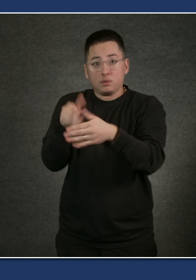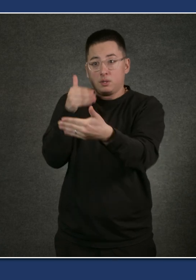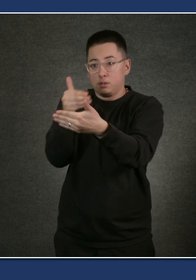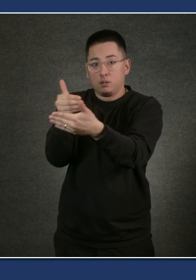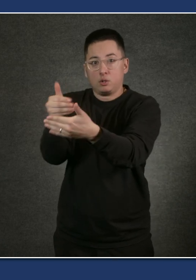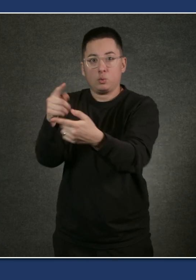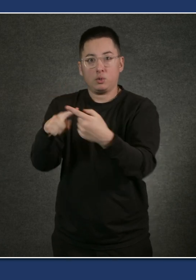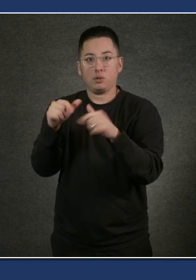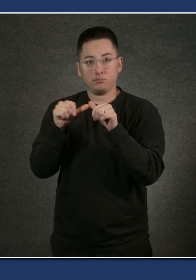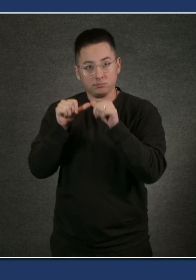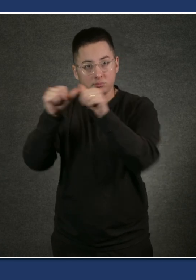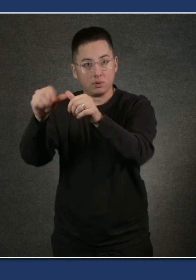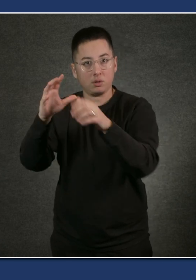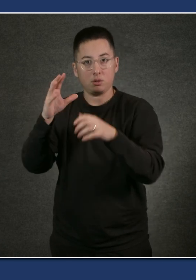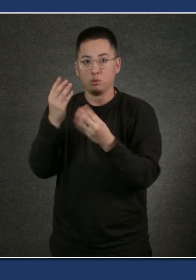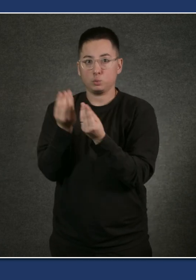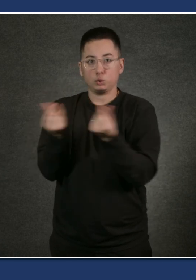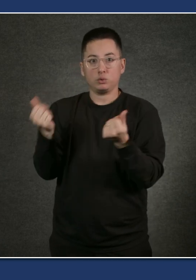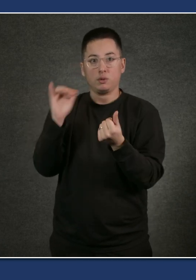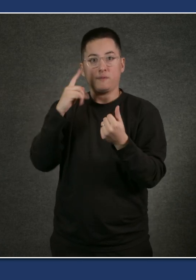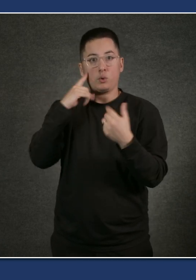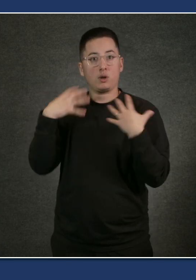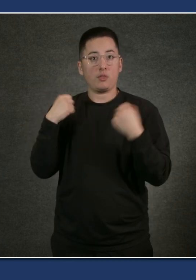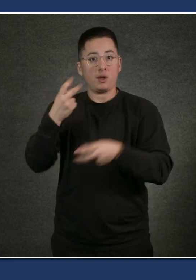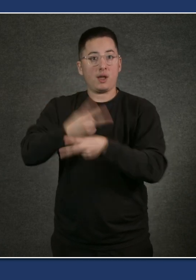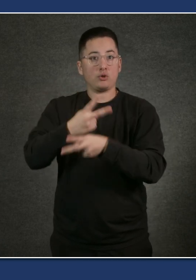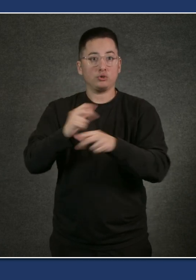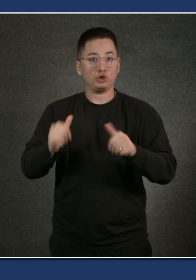towards more lasting solutions for the health care